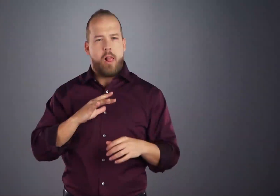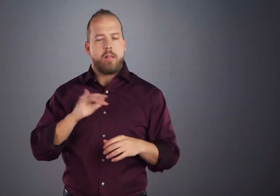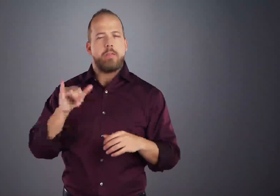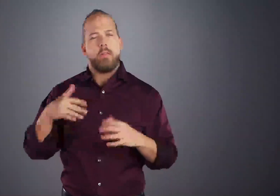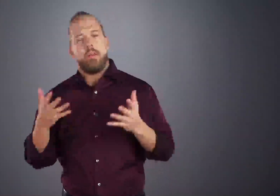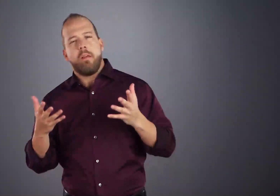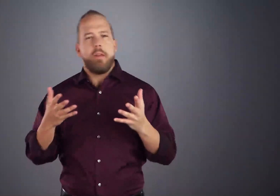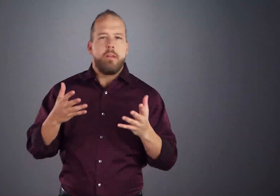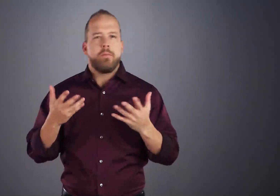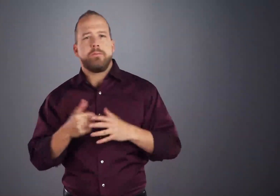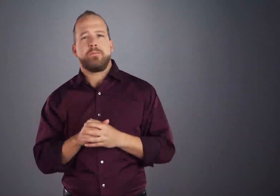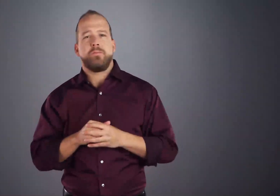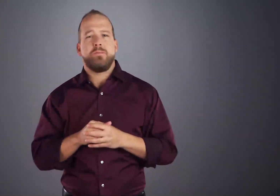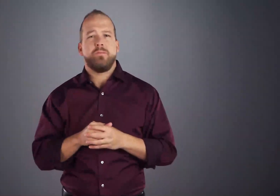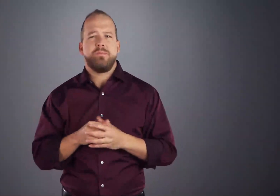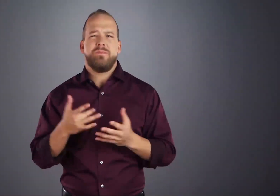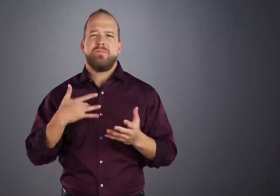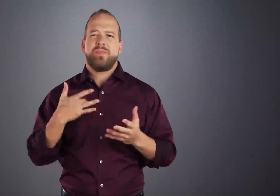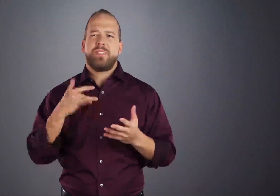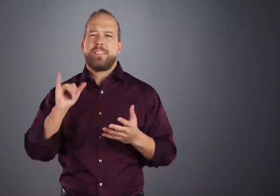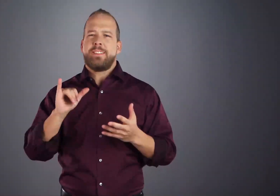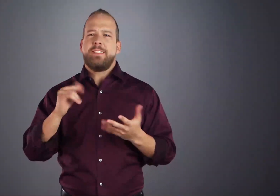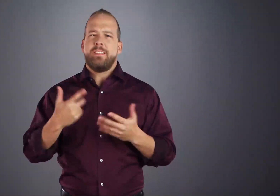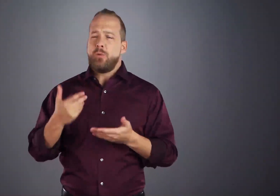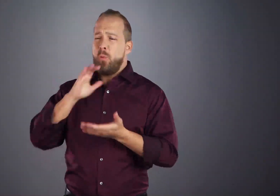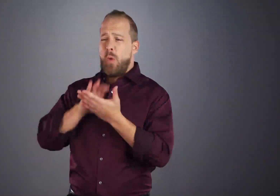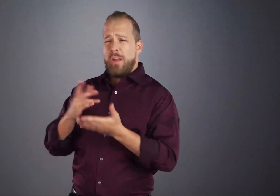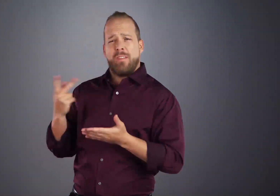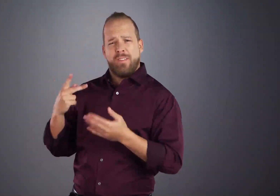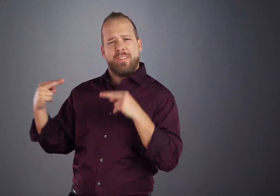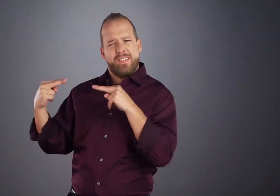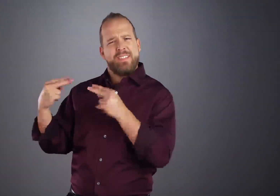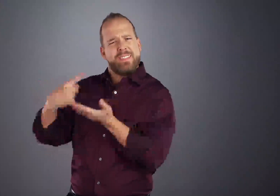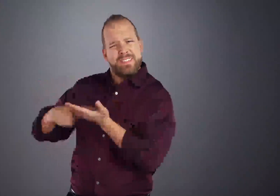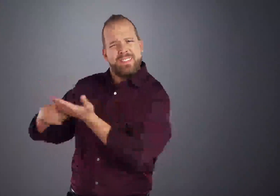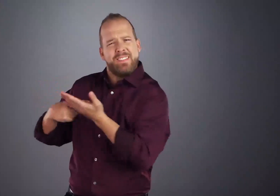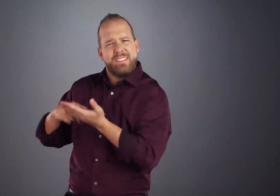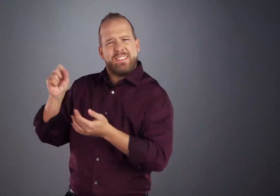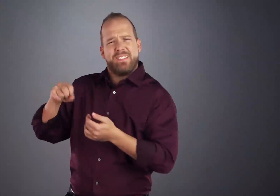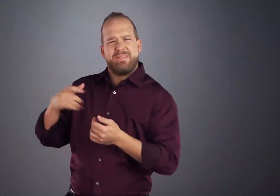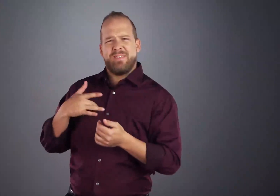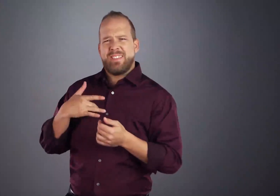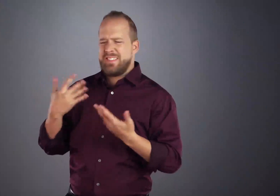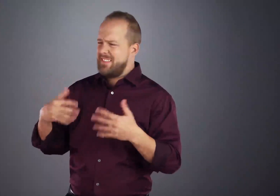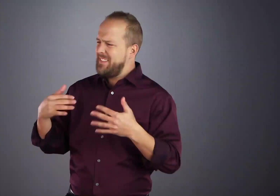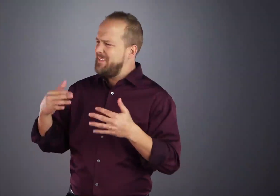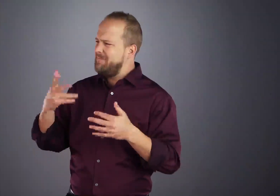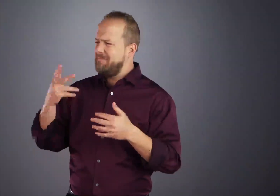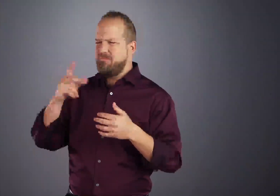By the time I had completed the course, I knew the law was not for me.